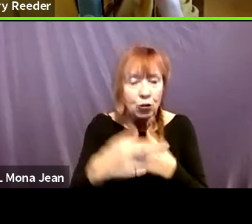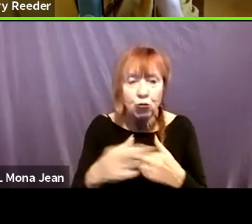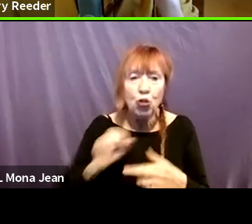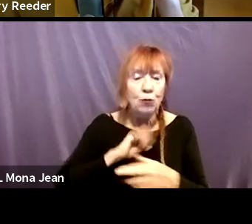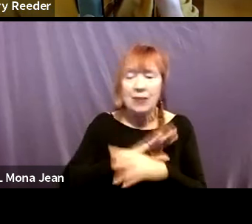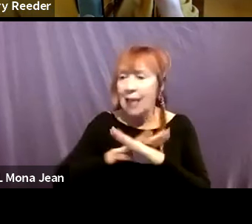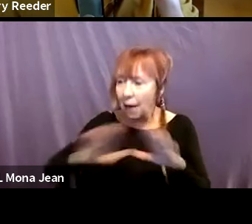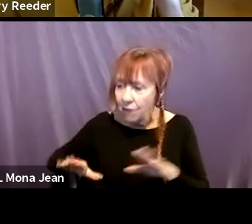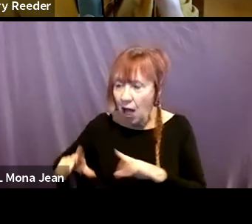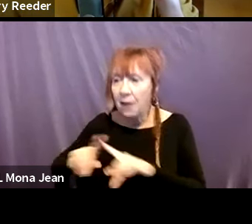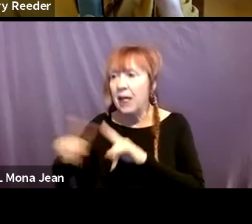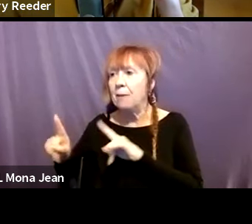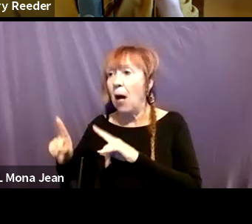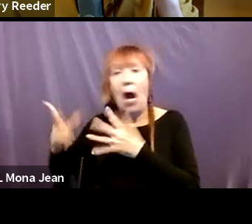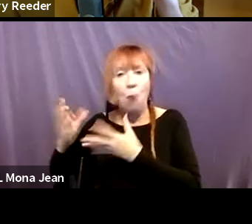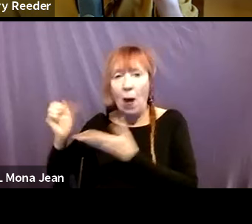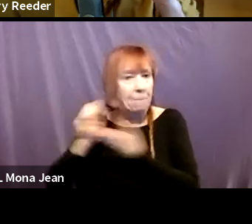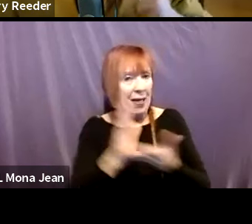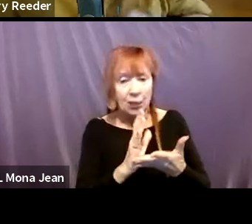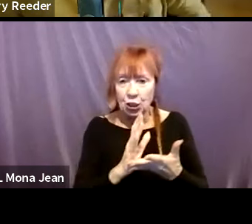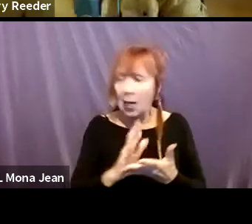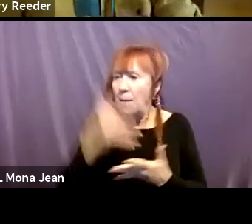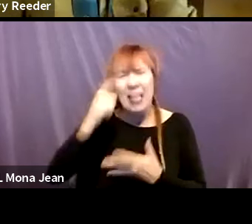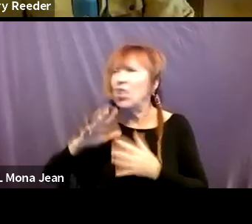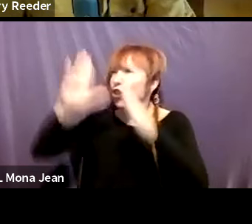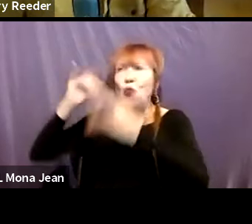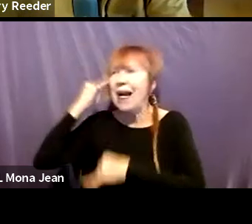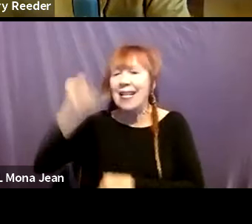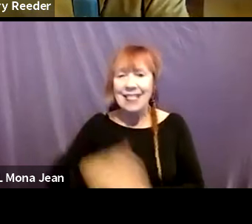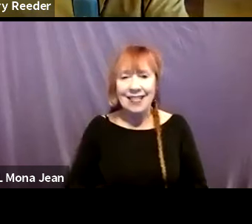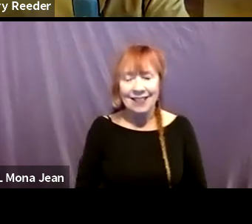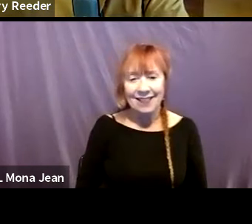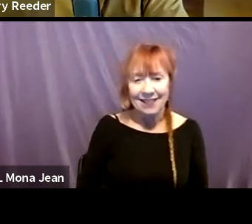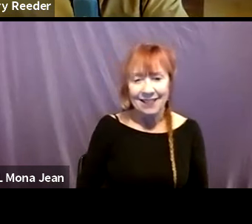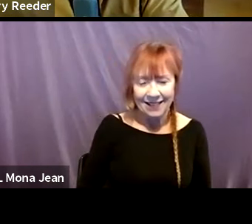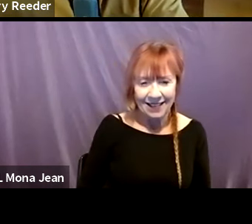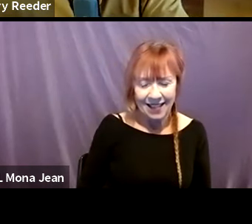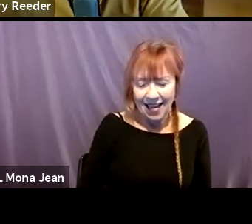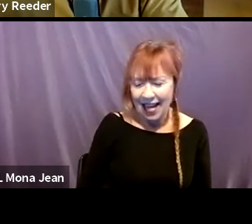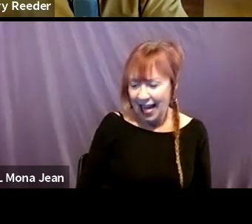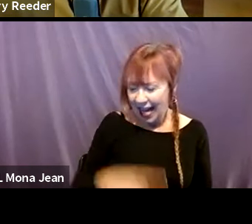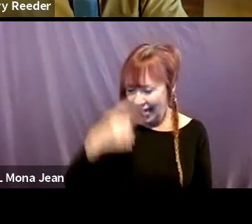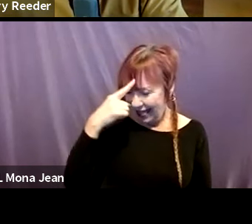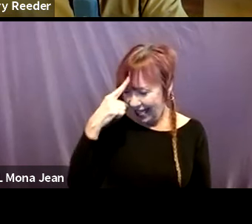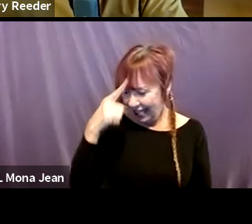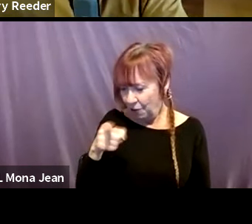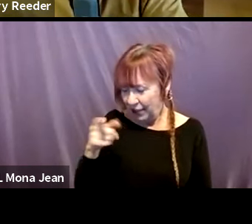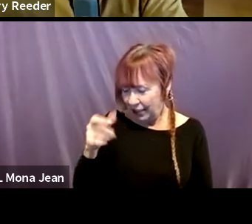I think there were two, I forget the name of the show, I think it was on TNT, but it was two guys